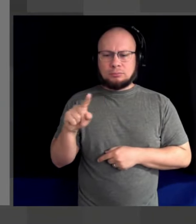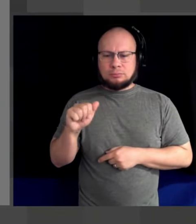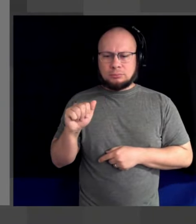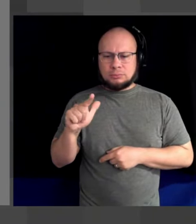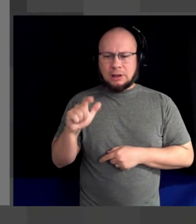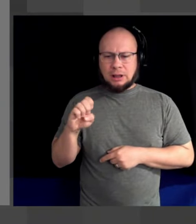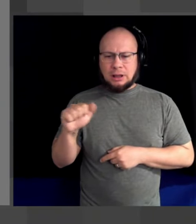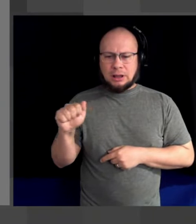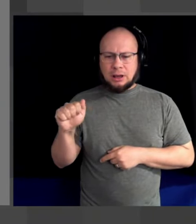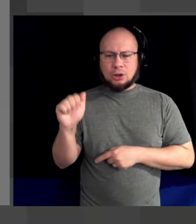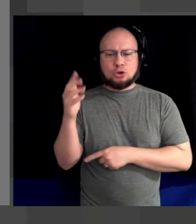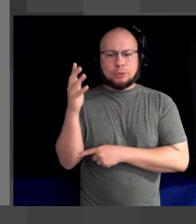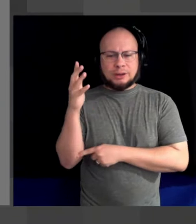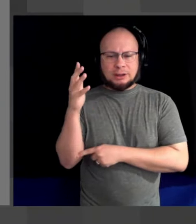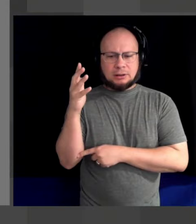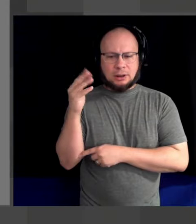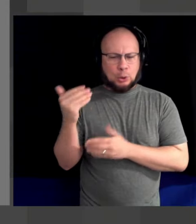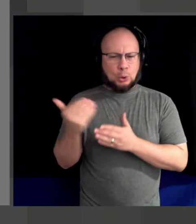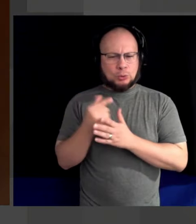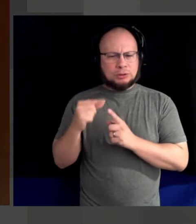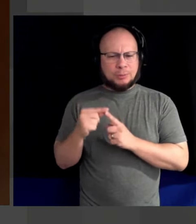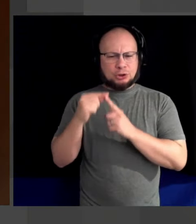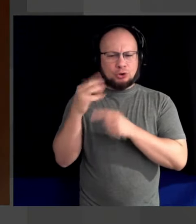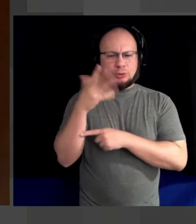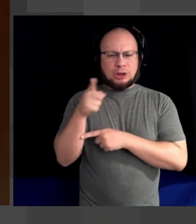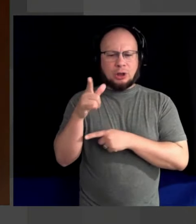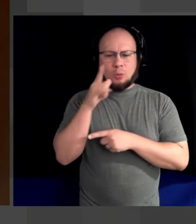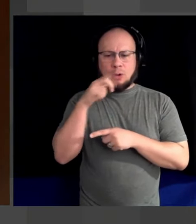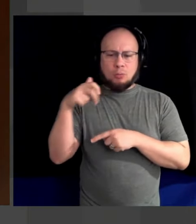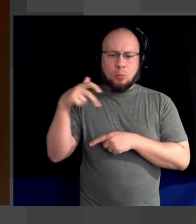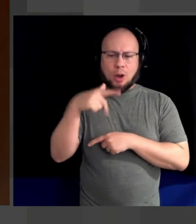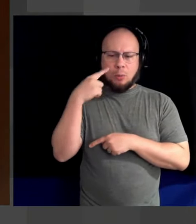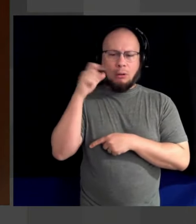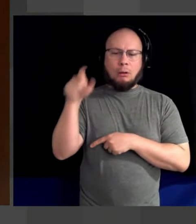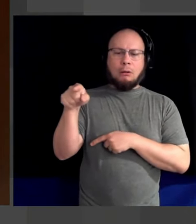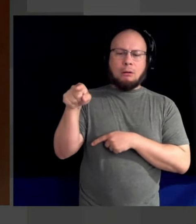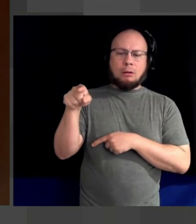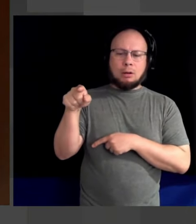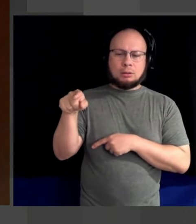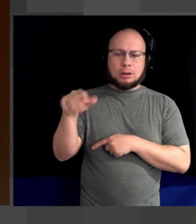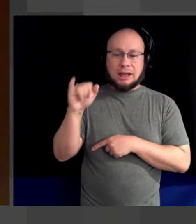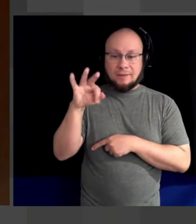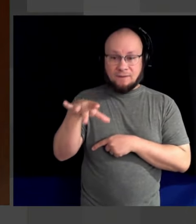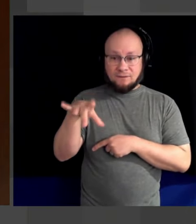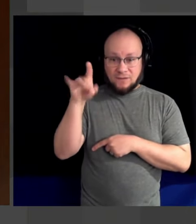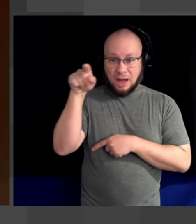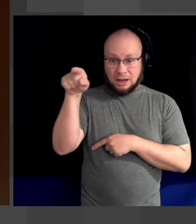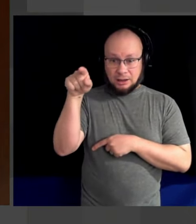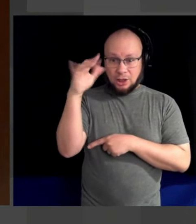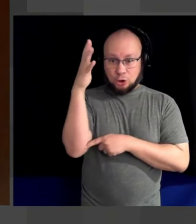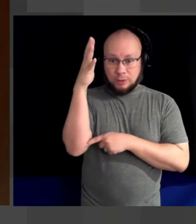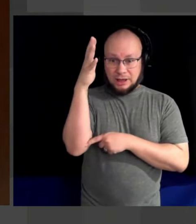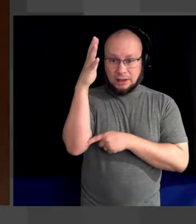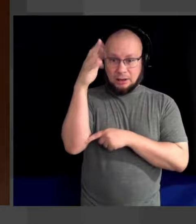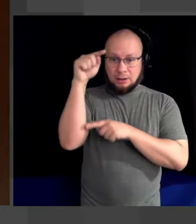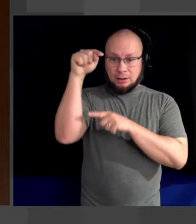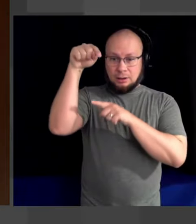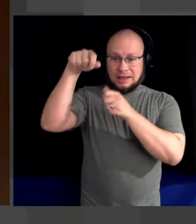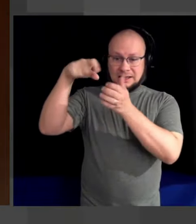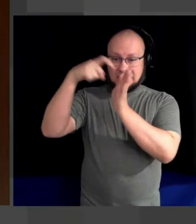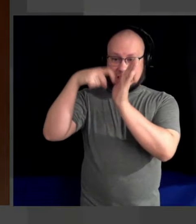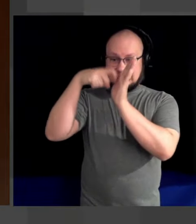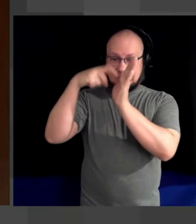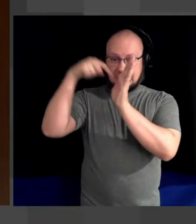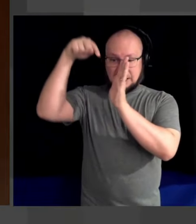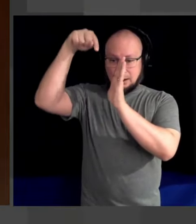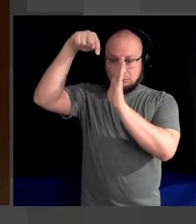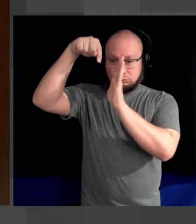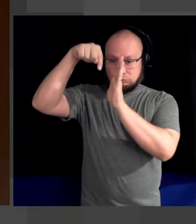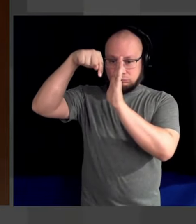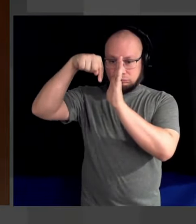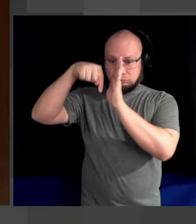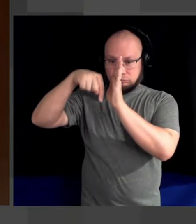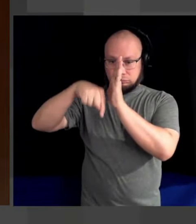WAS ABOVE.